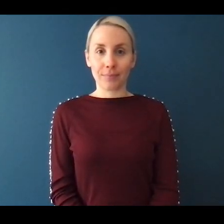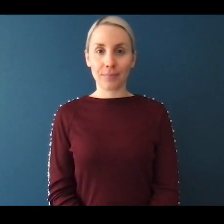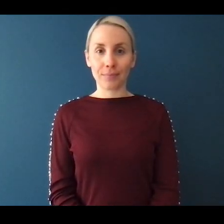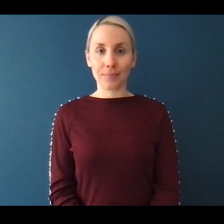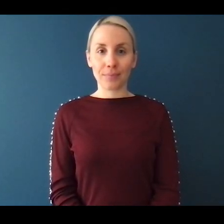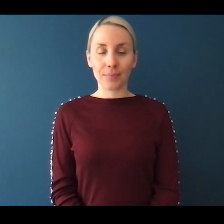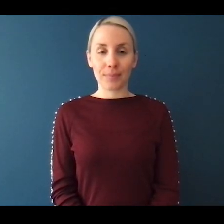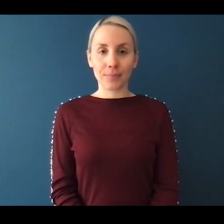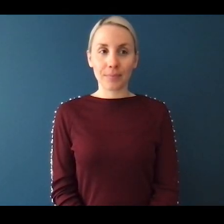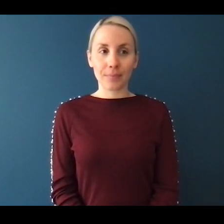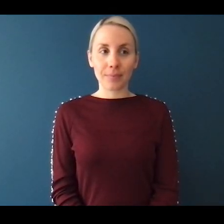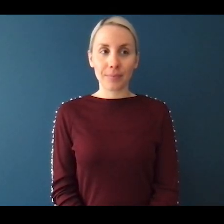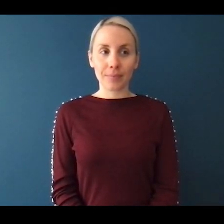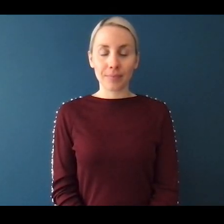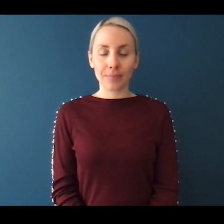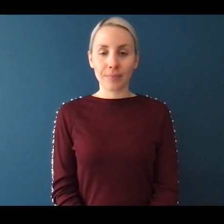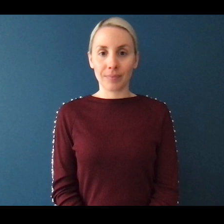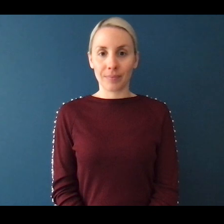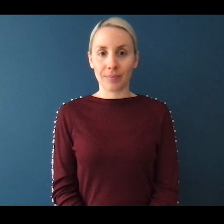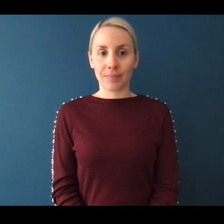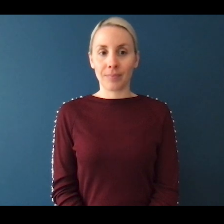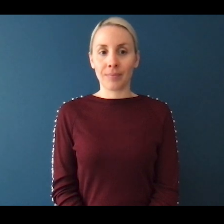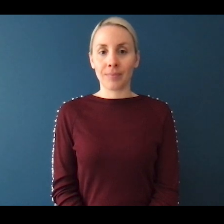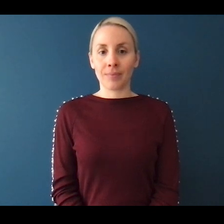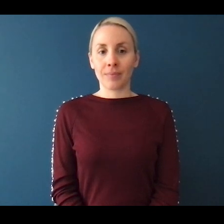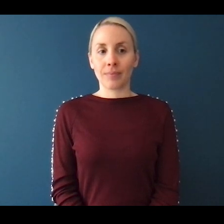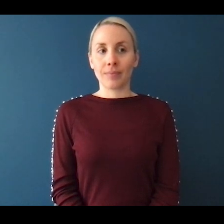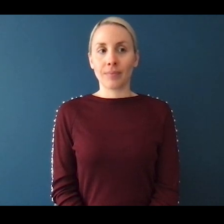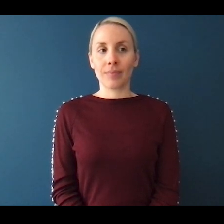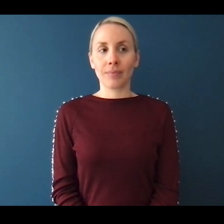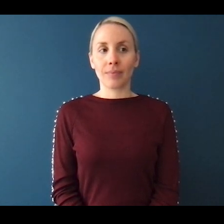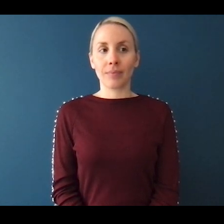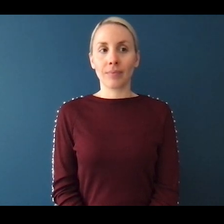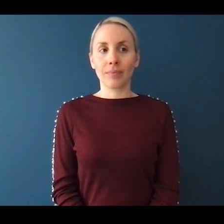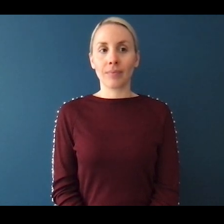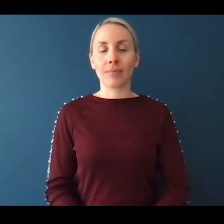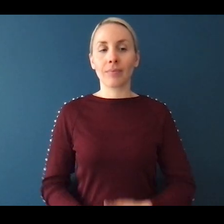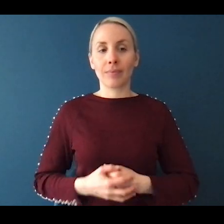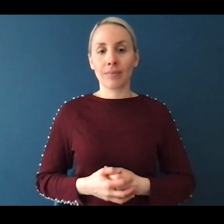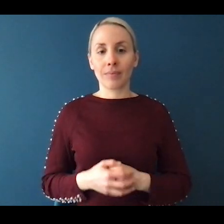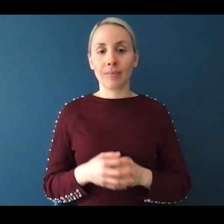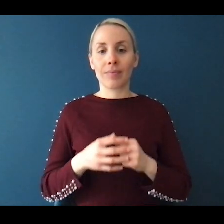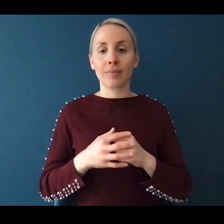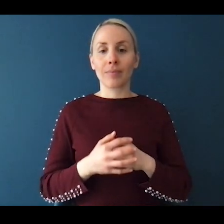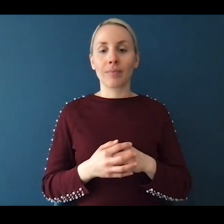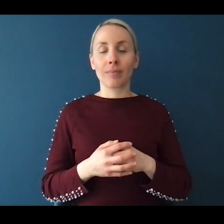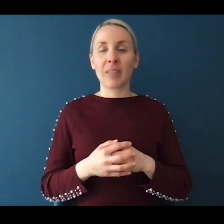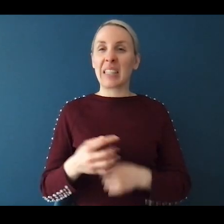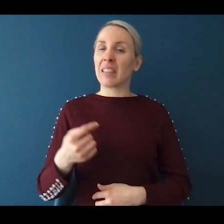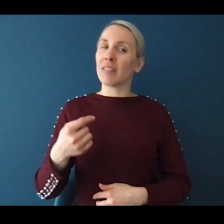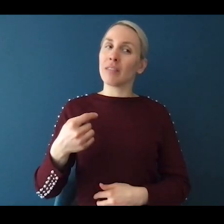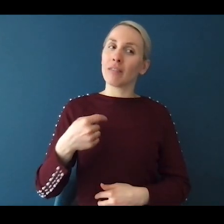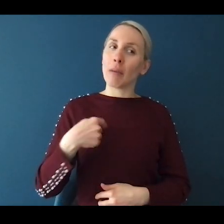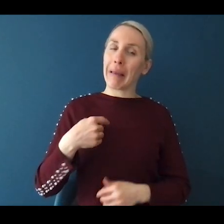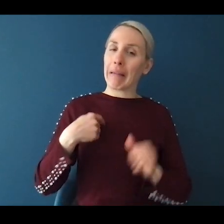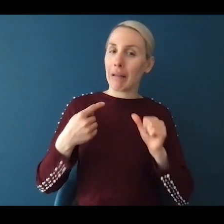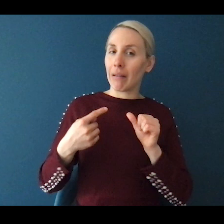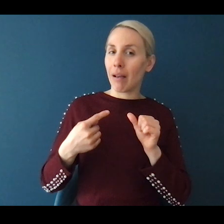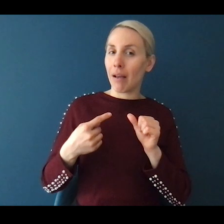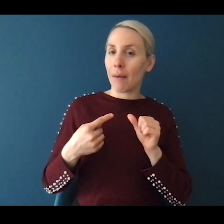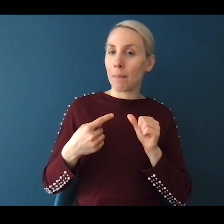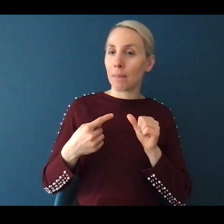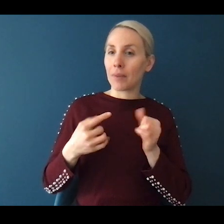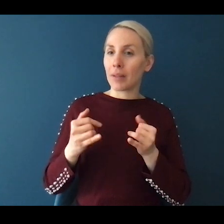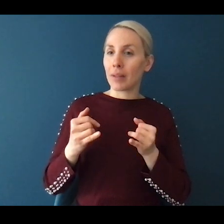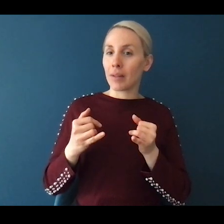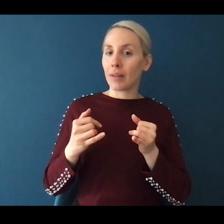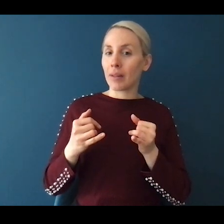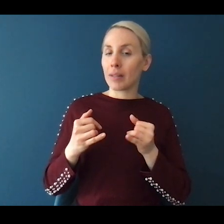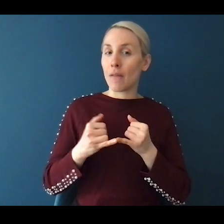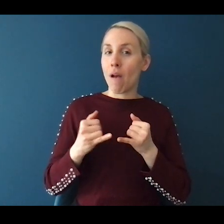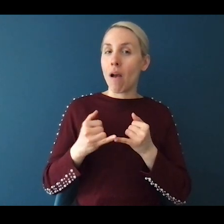thoughts that would be great. I guess for me is feeling the urgency to make a body of